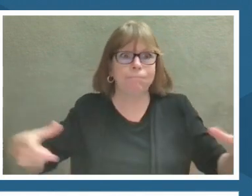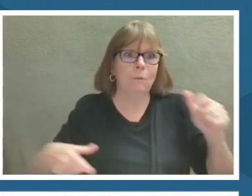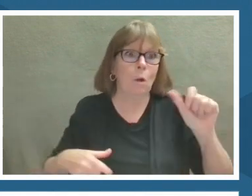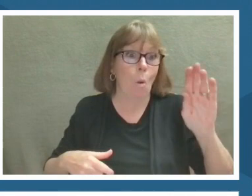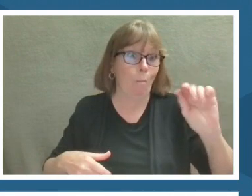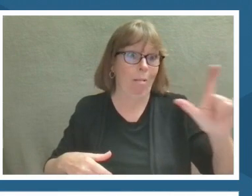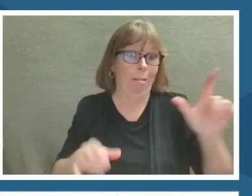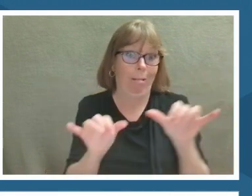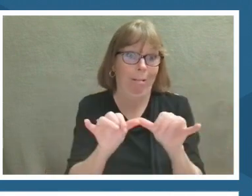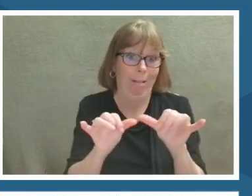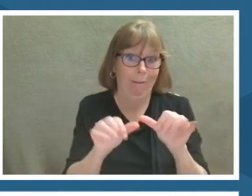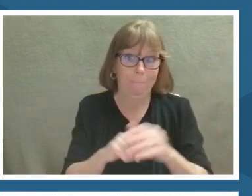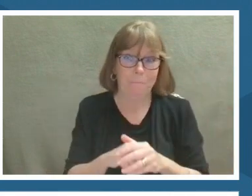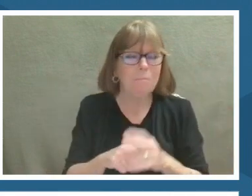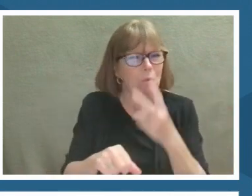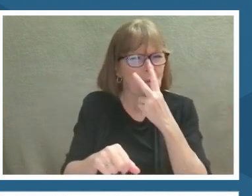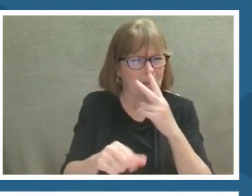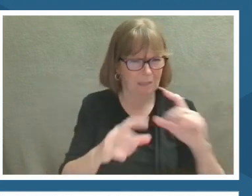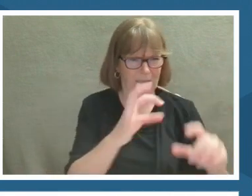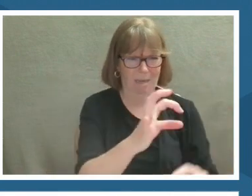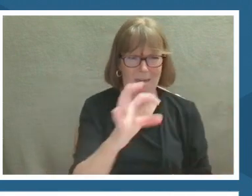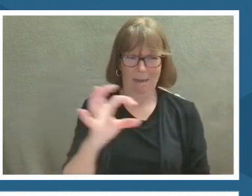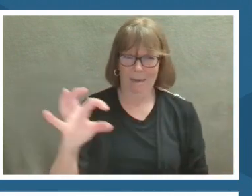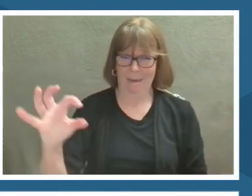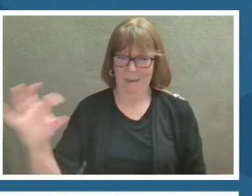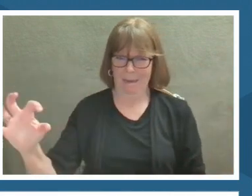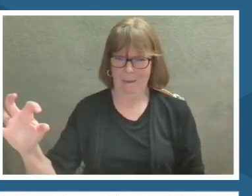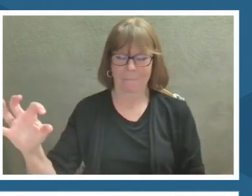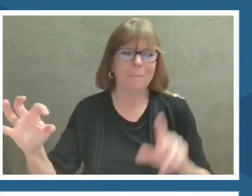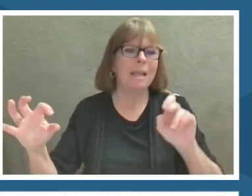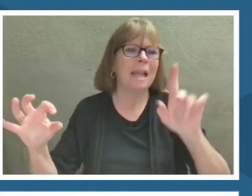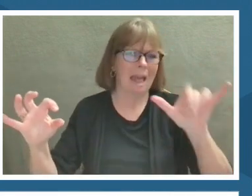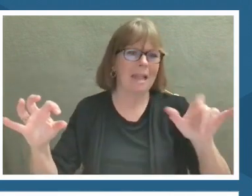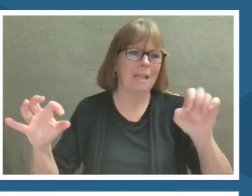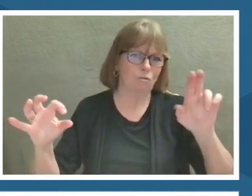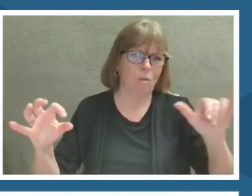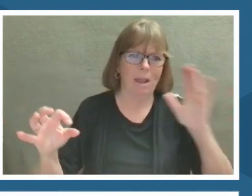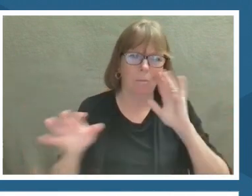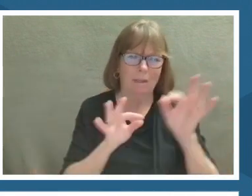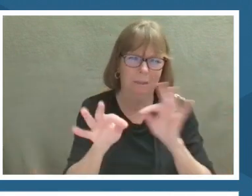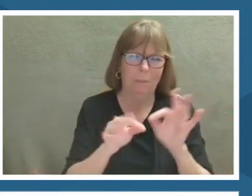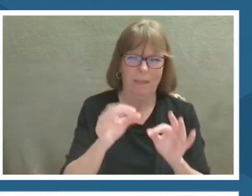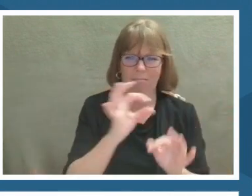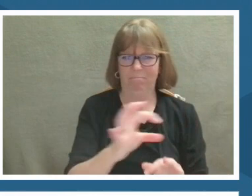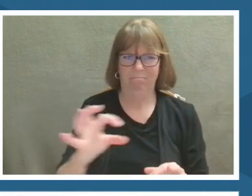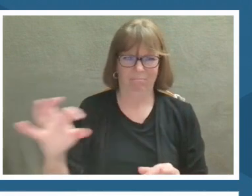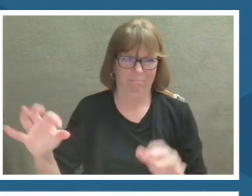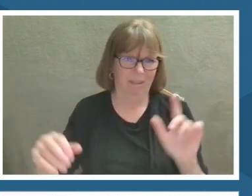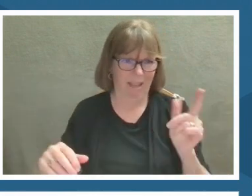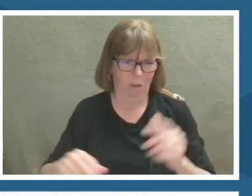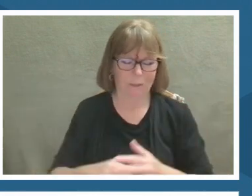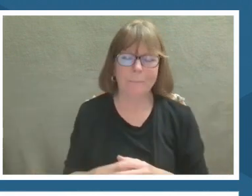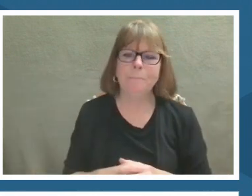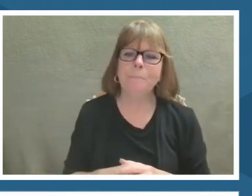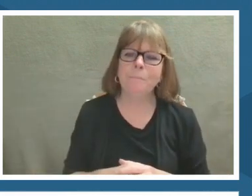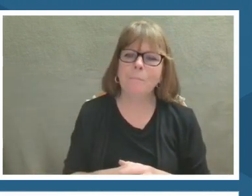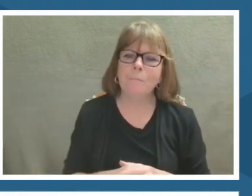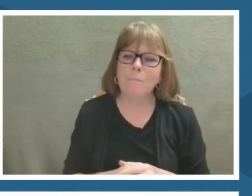demonstrates that and kelly and trey are going to talk more about that later